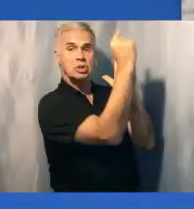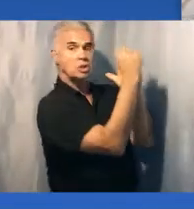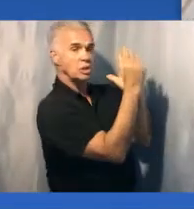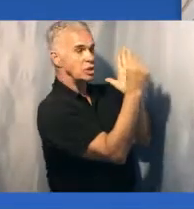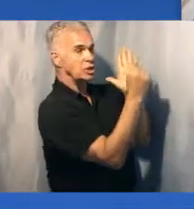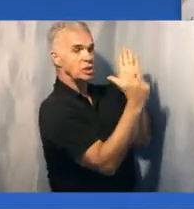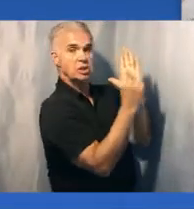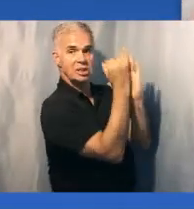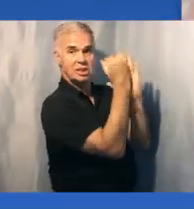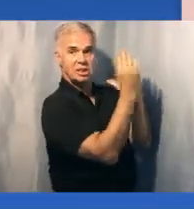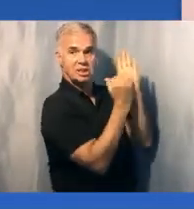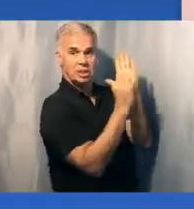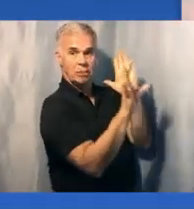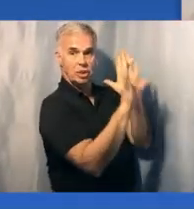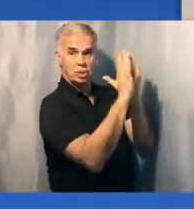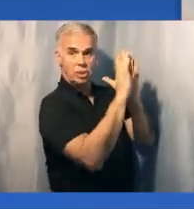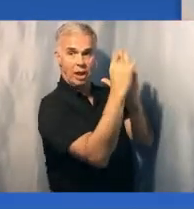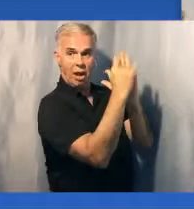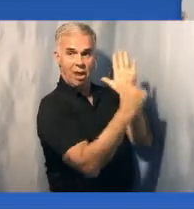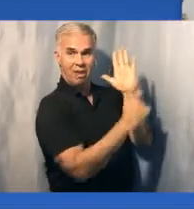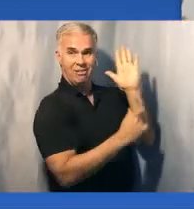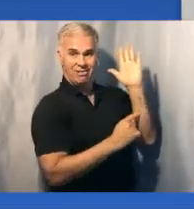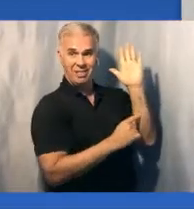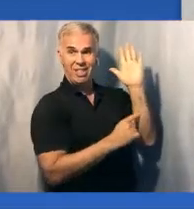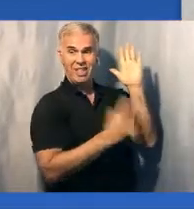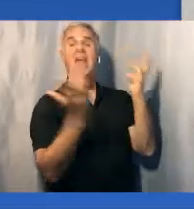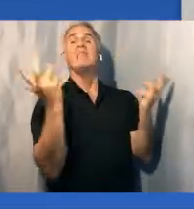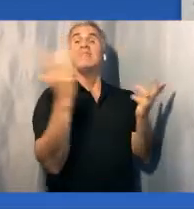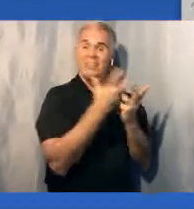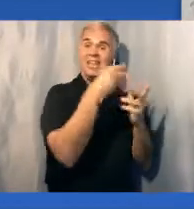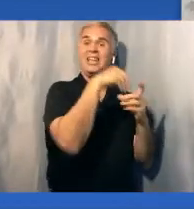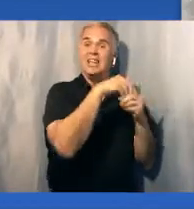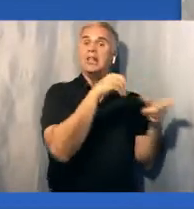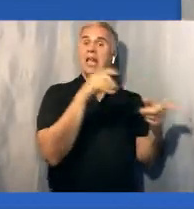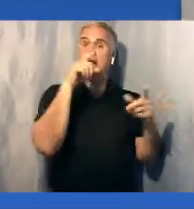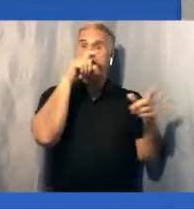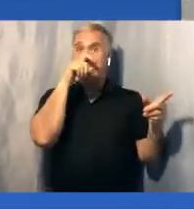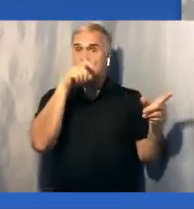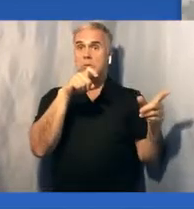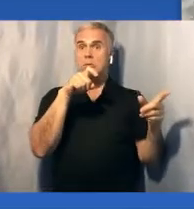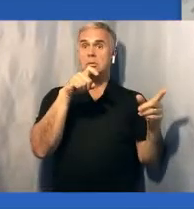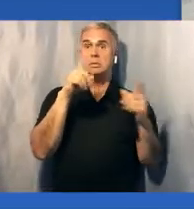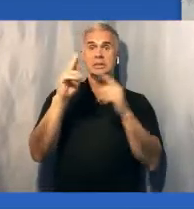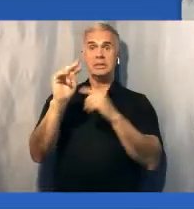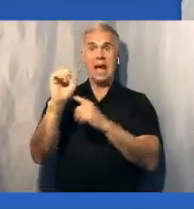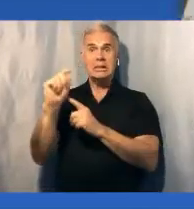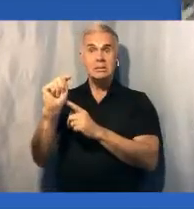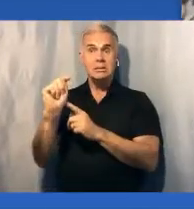of the giraffe that fit into the tallest and deepest